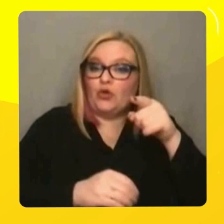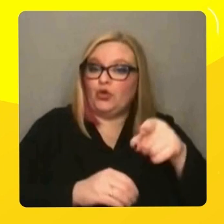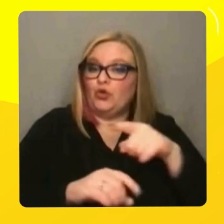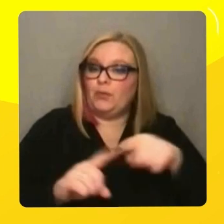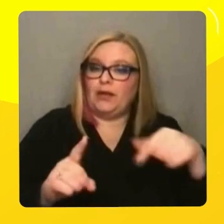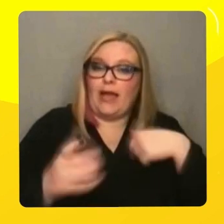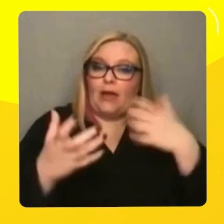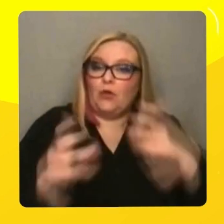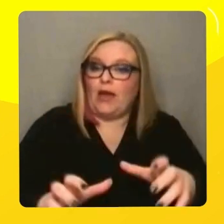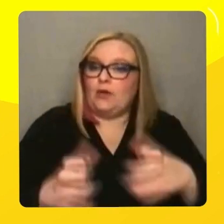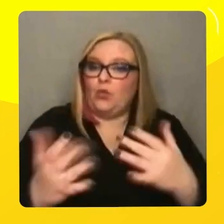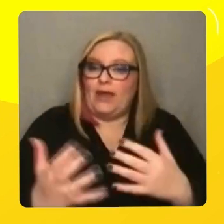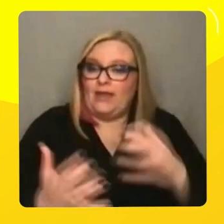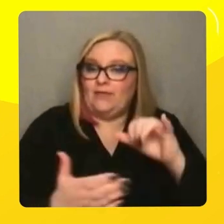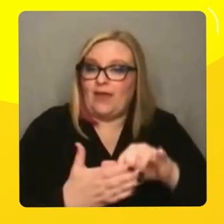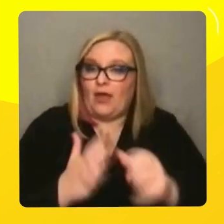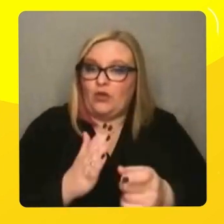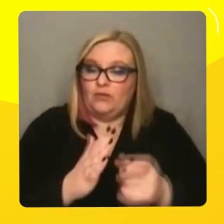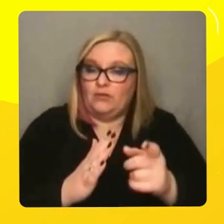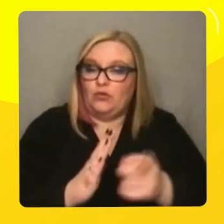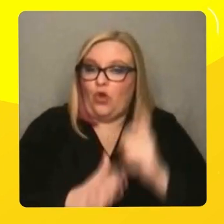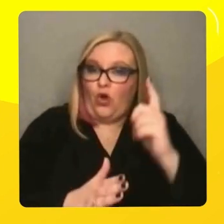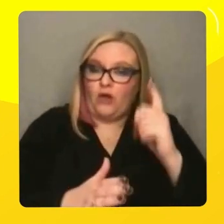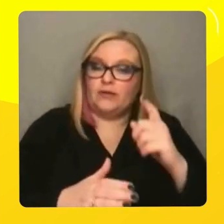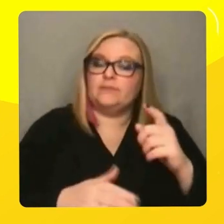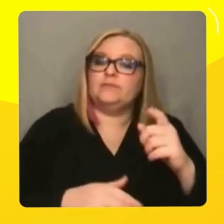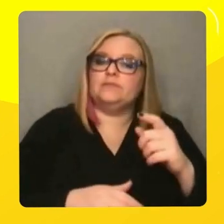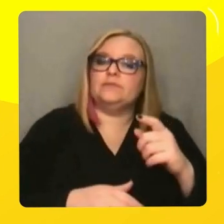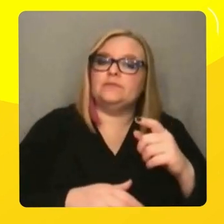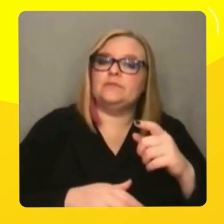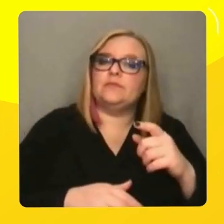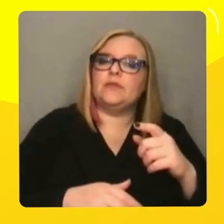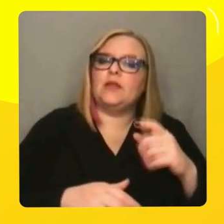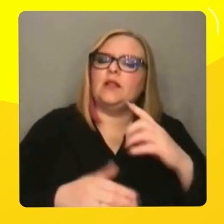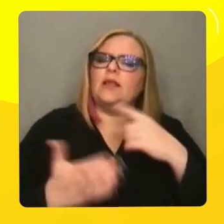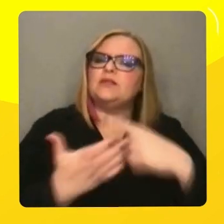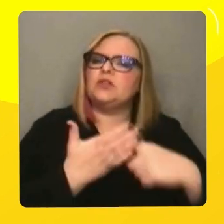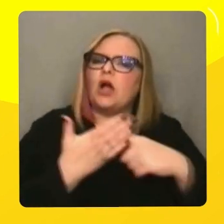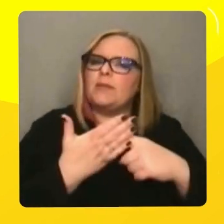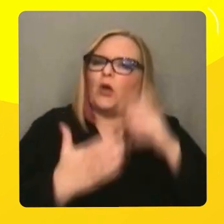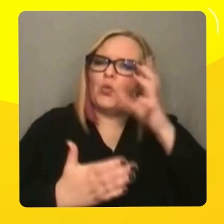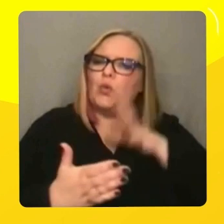And neither did the US women's soccer team. Let's talk about a real-time story in the world of sports